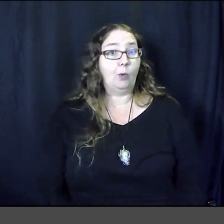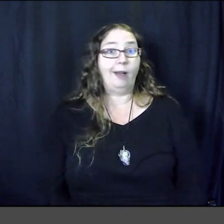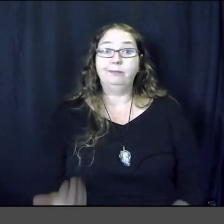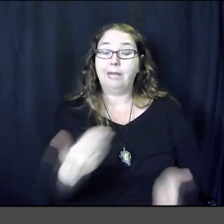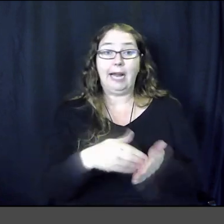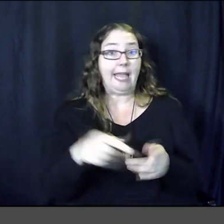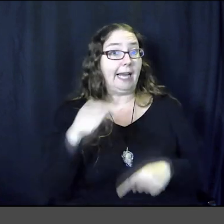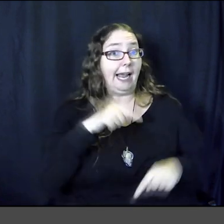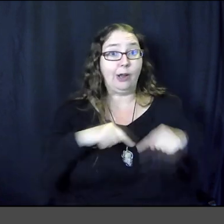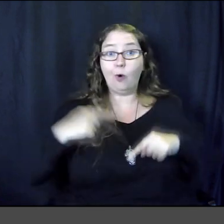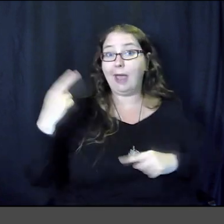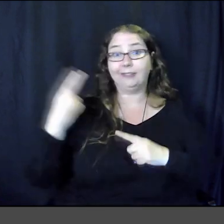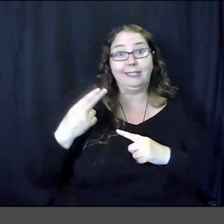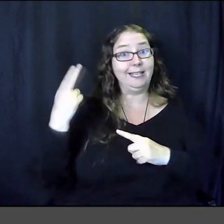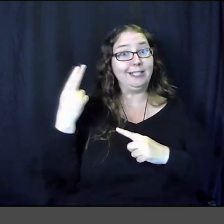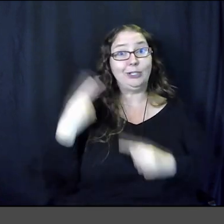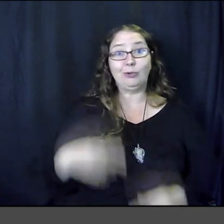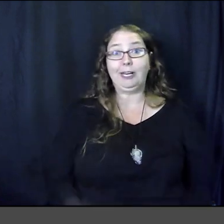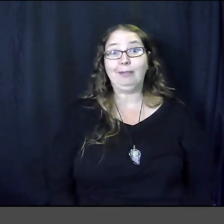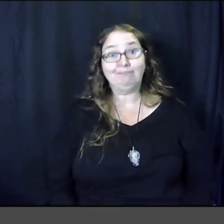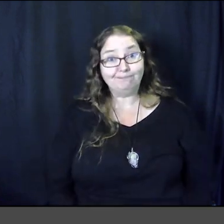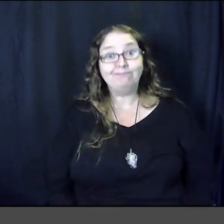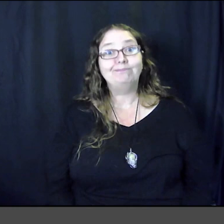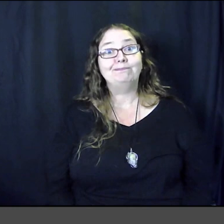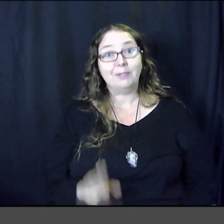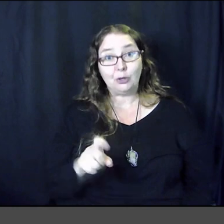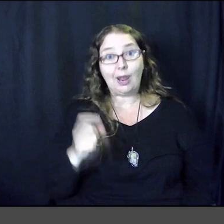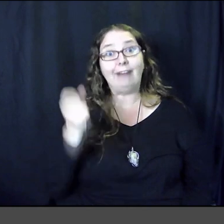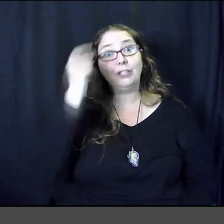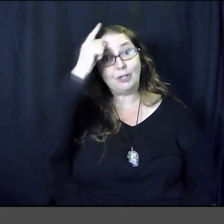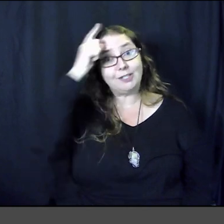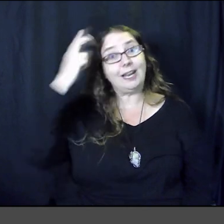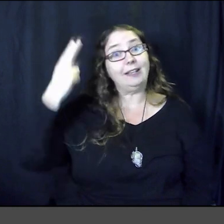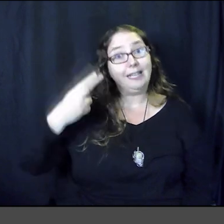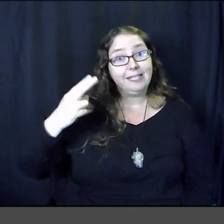YOU UNDERSTAND THE HISTORY OF HOW WE GOT HERE, BECAUSE, I MEAN,